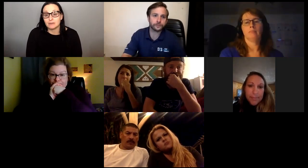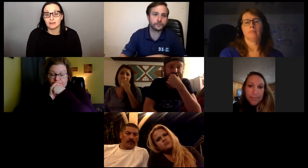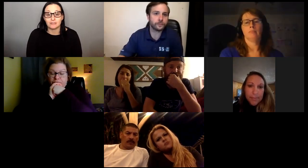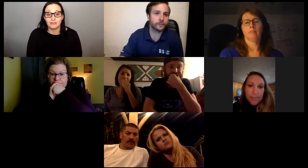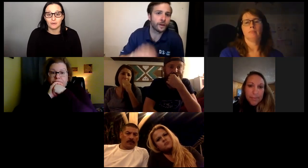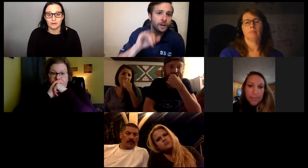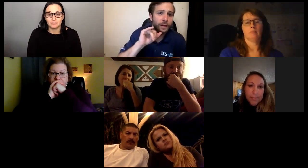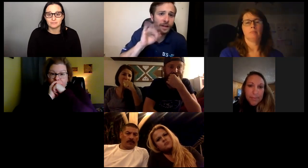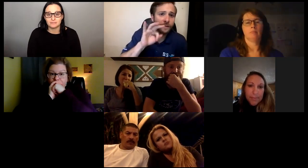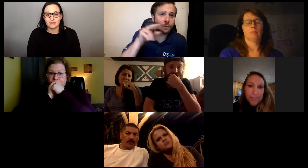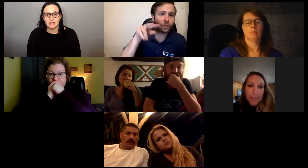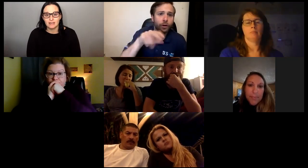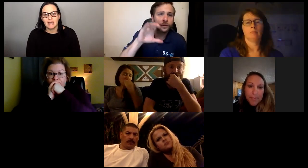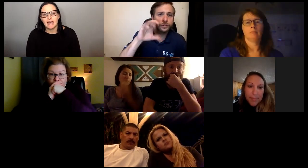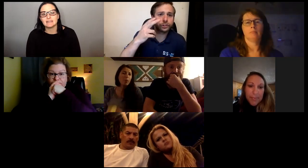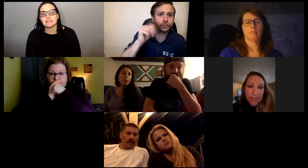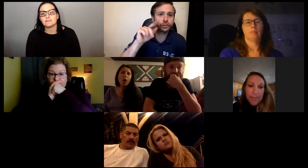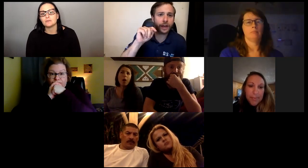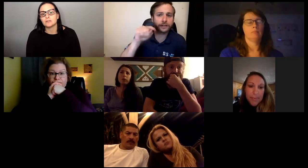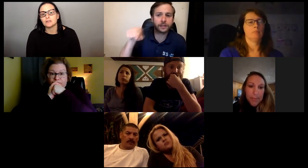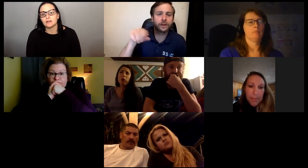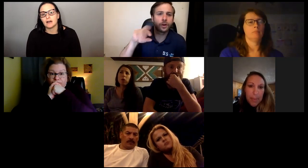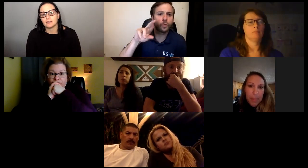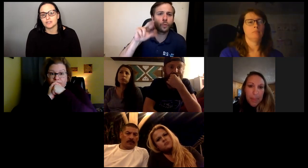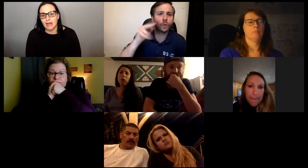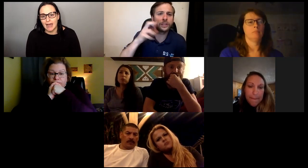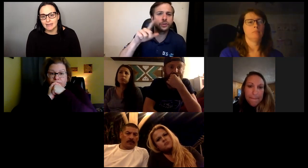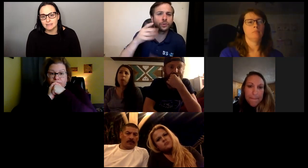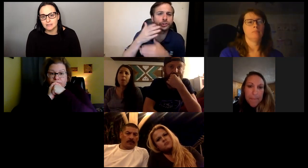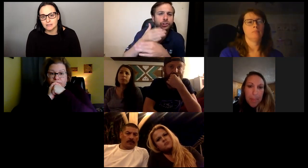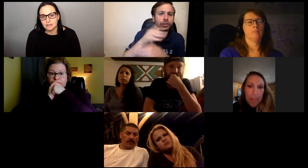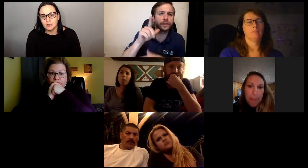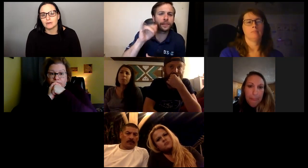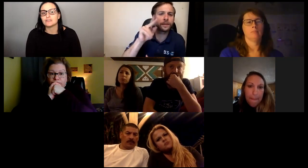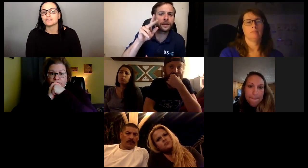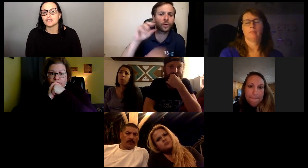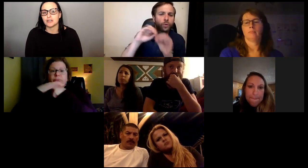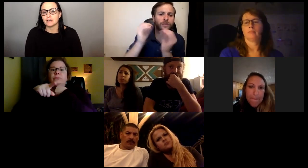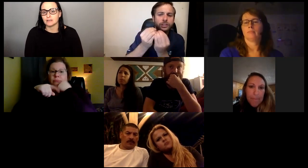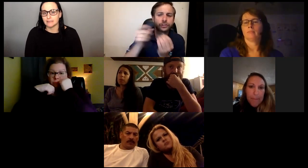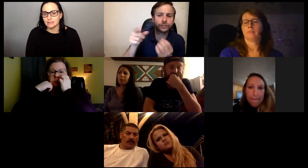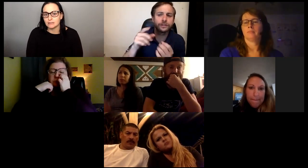they're there for and if you look on the chat rachel just